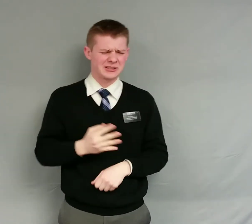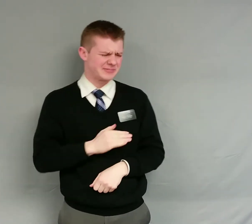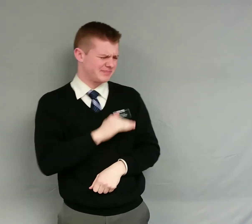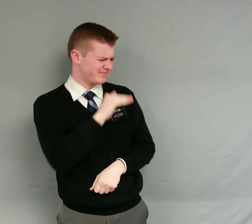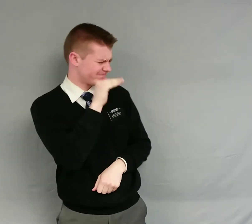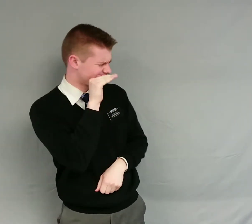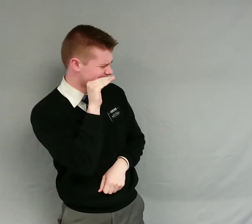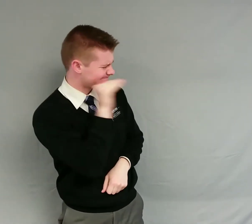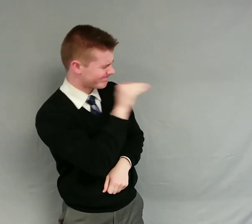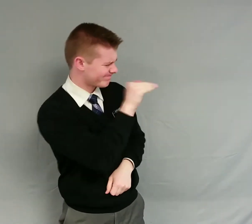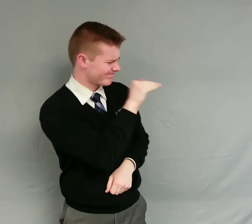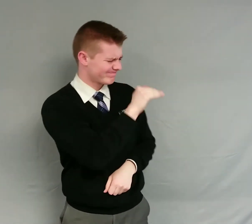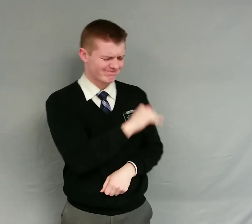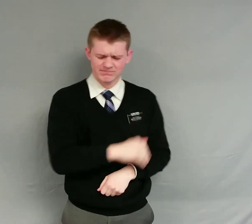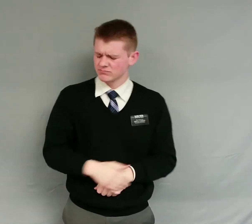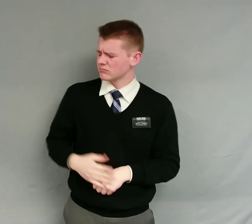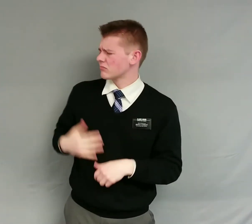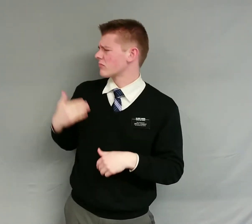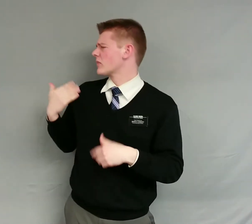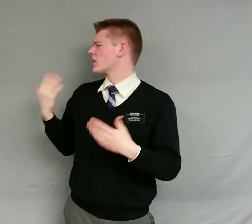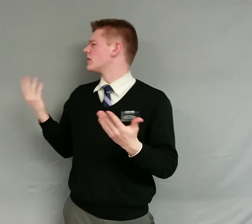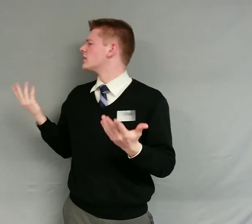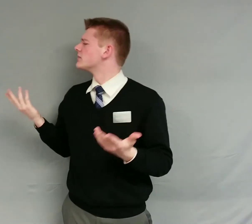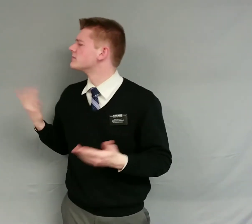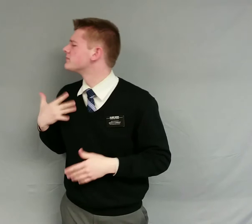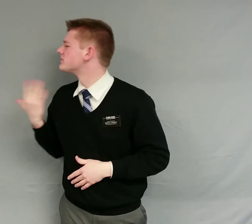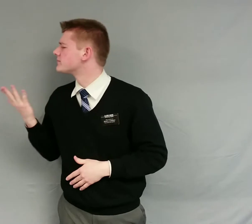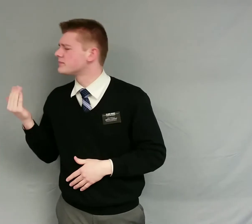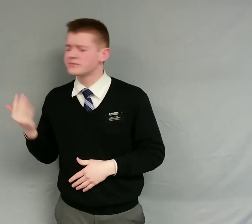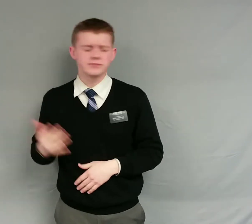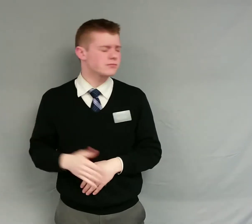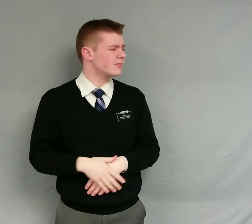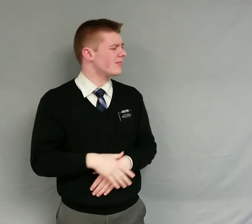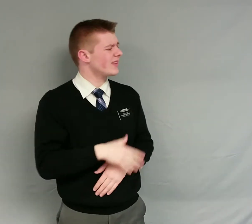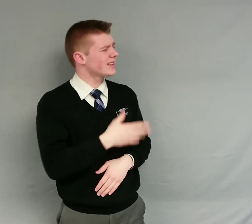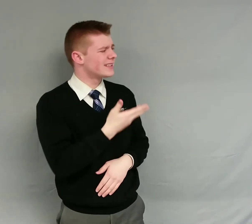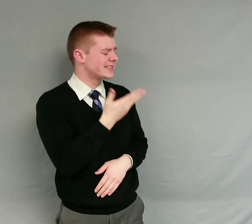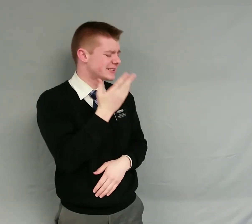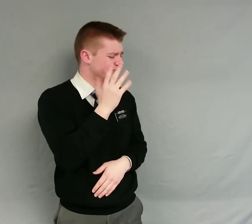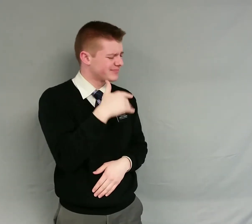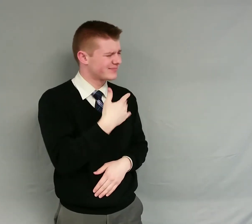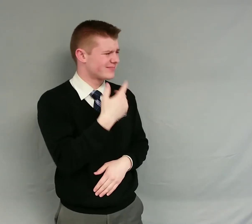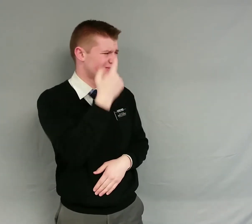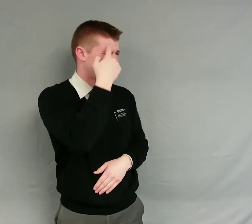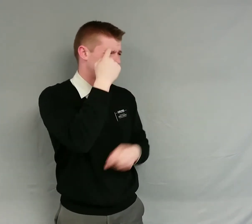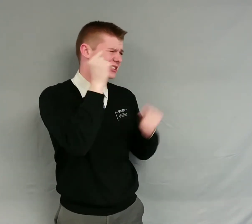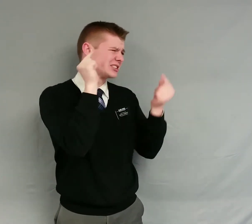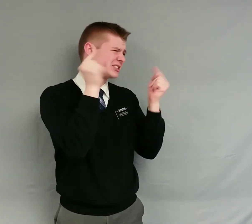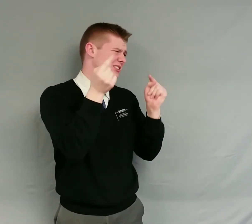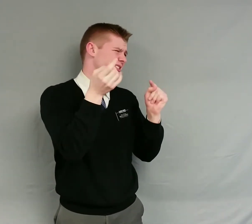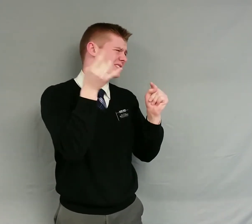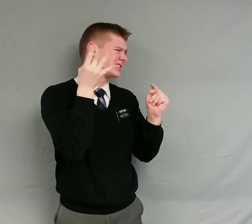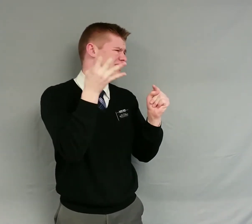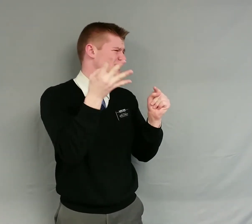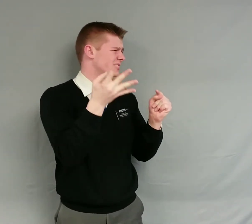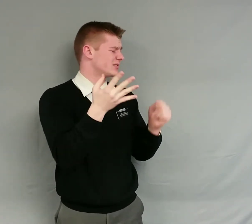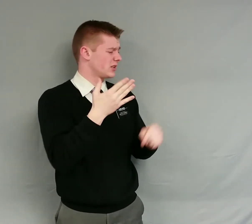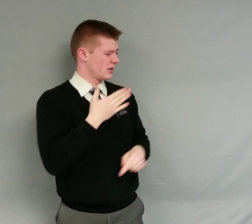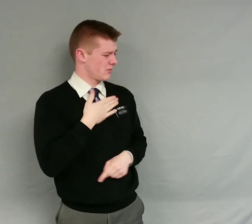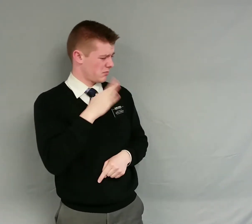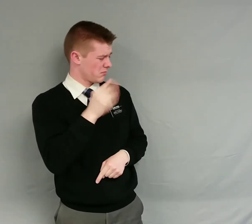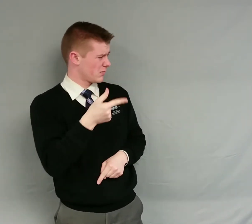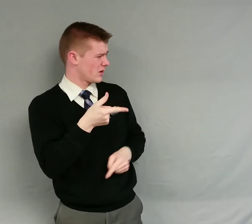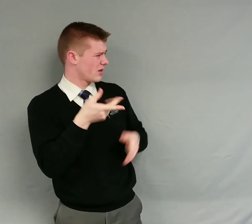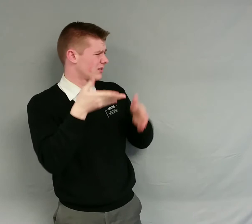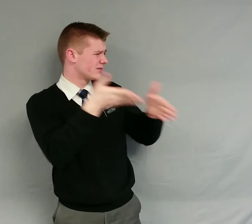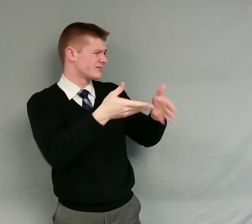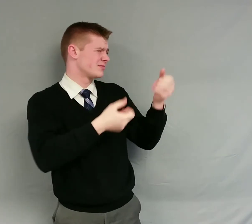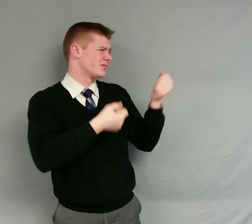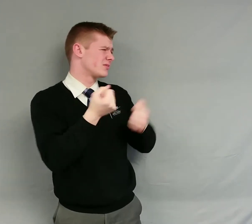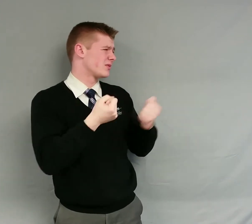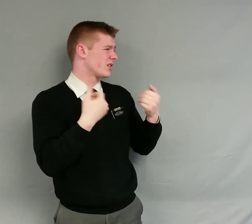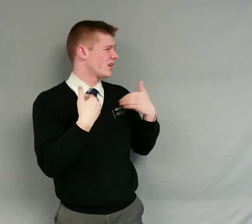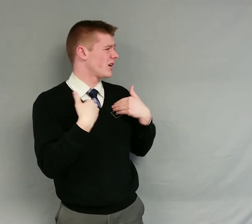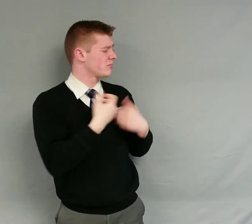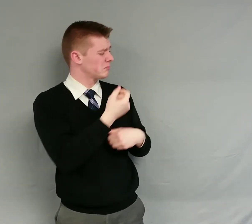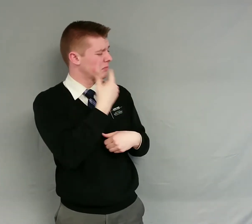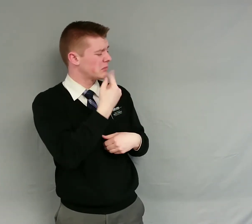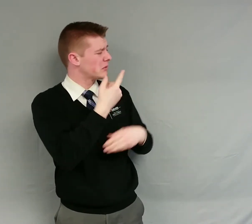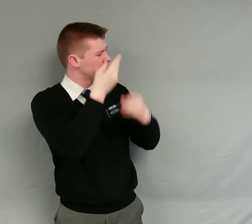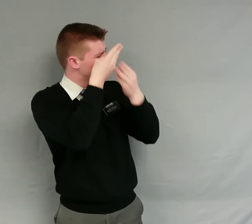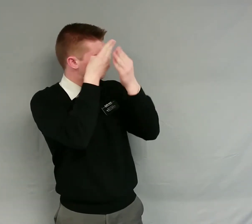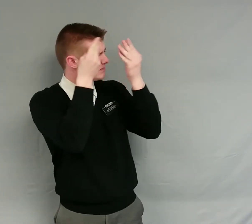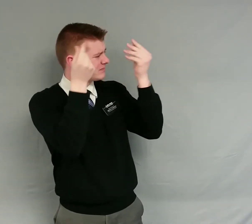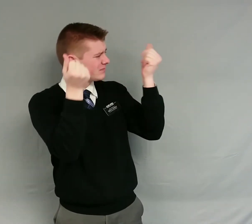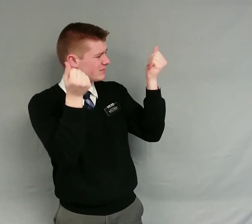She woke her husband and, after explaining her dilemma, asked if he would run out to the car to grab from her bag some